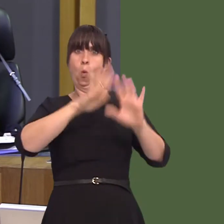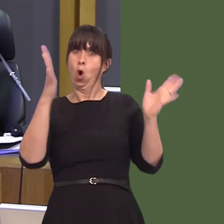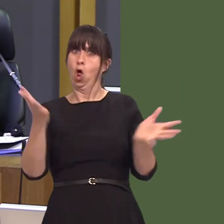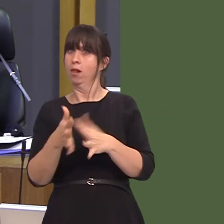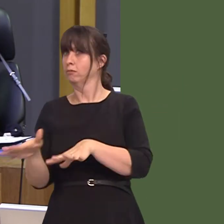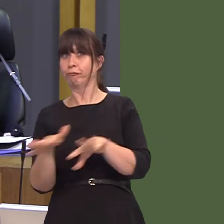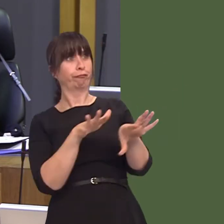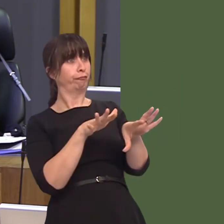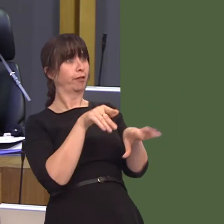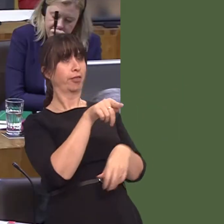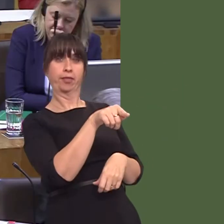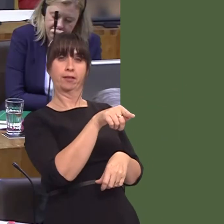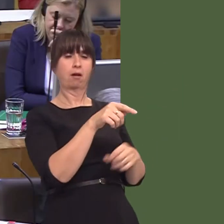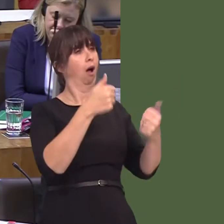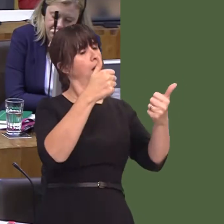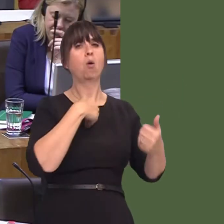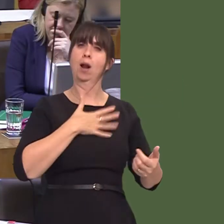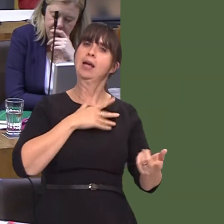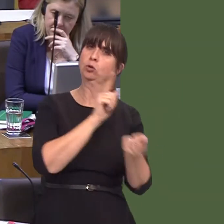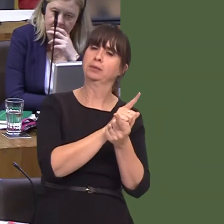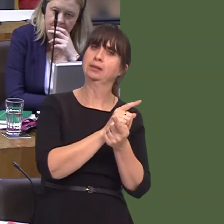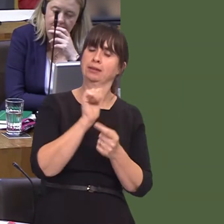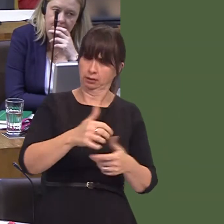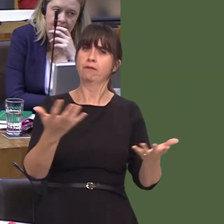leading, then of course we would love to meet with them. Jeremy Miles: 6.